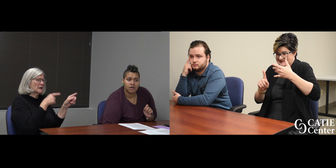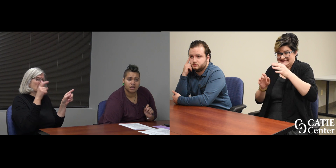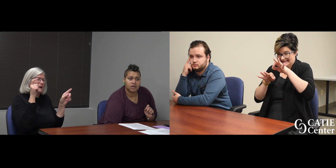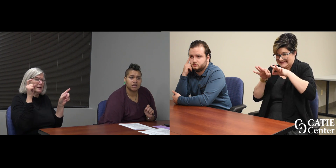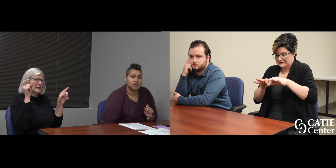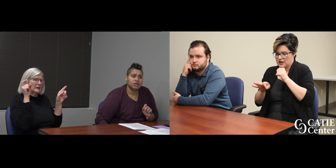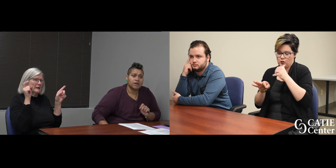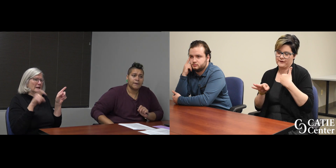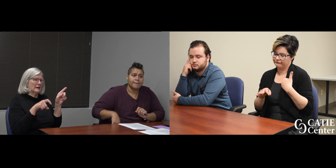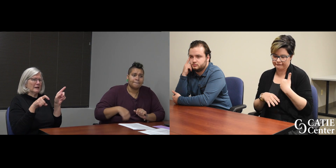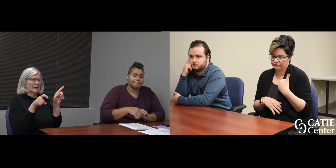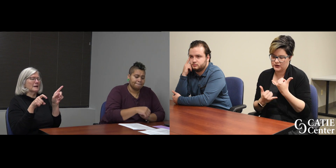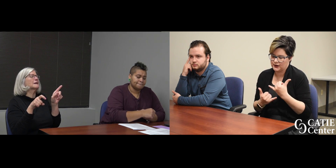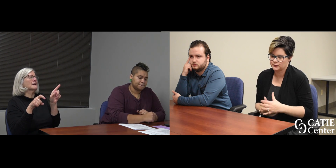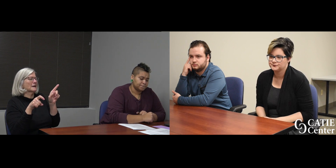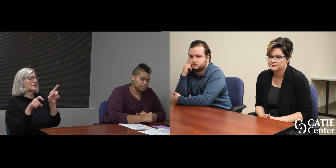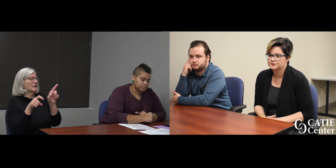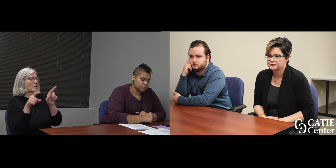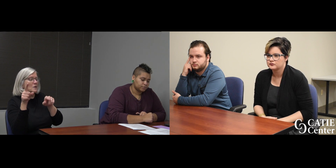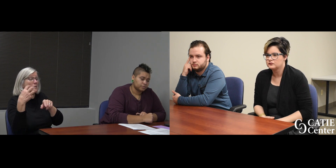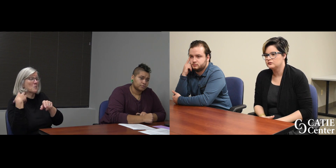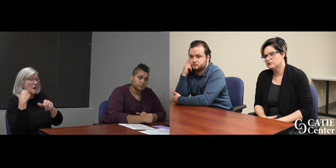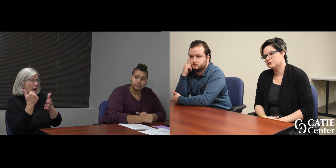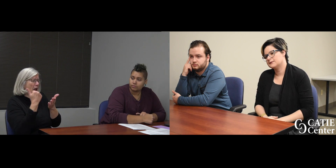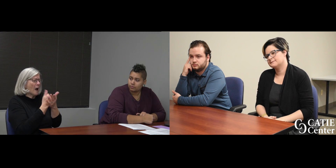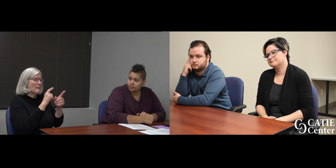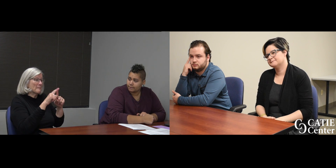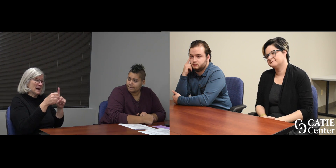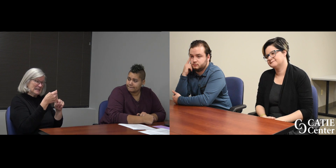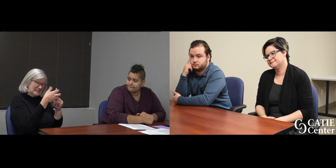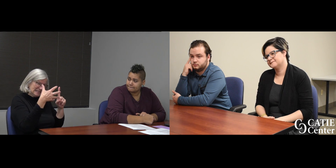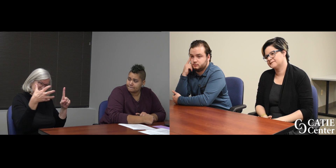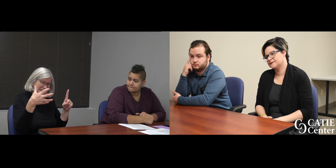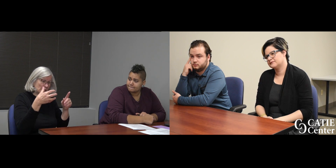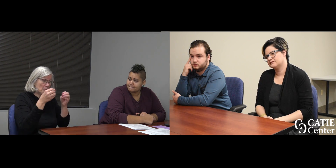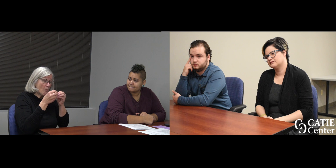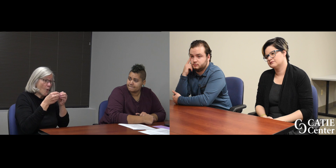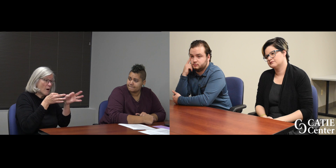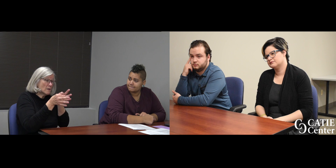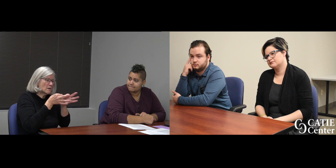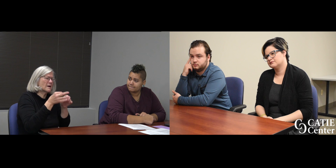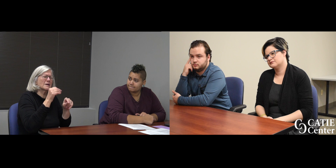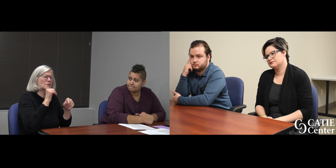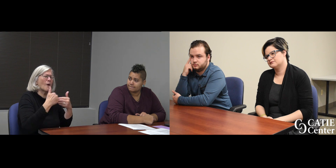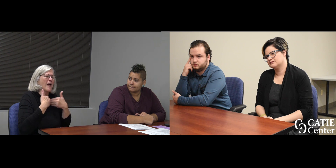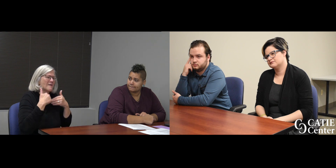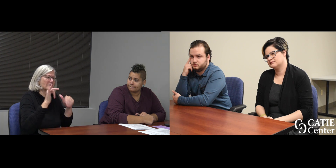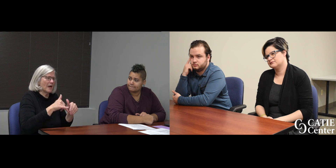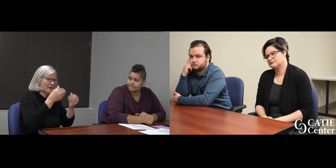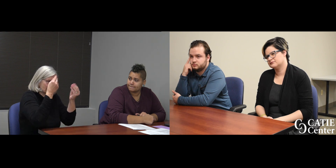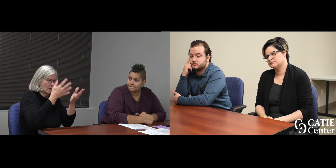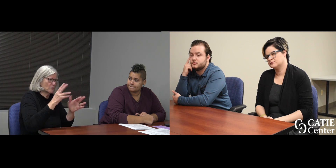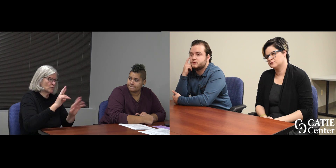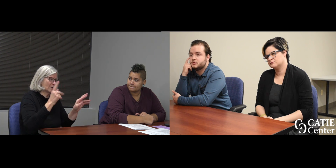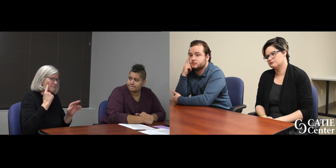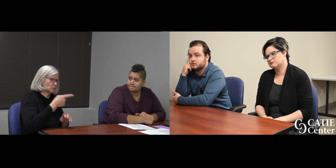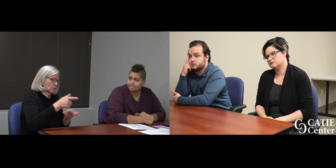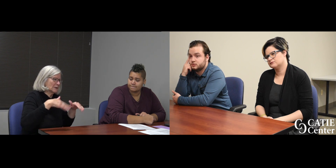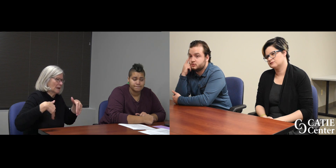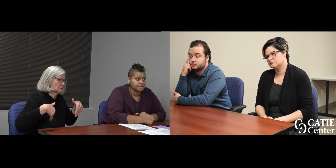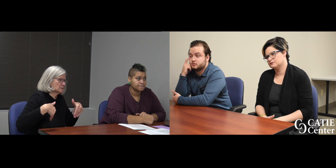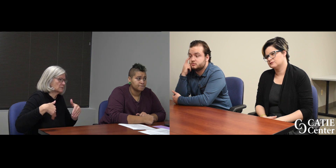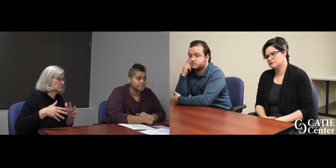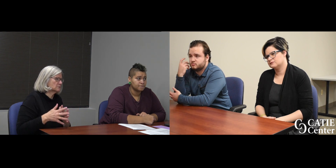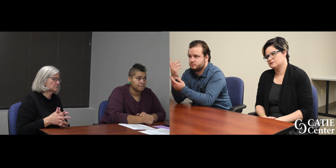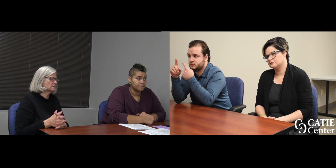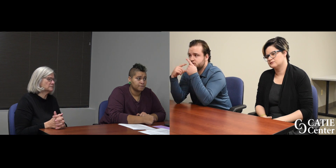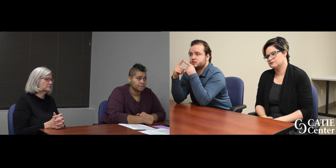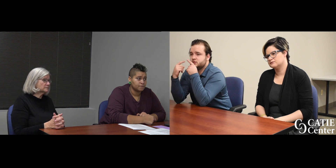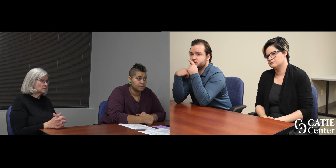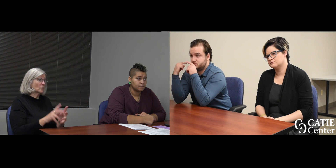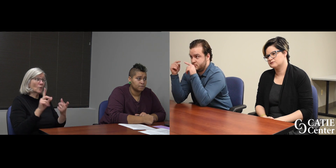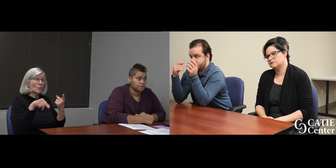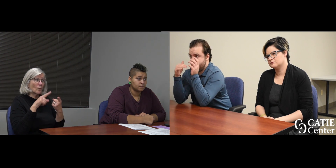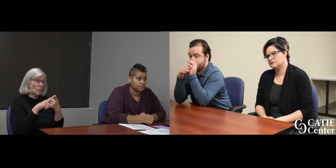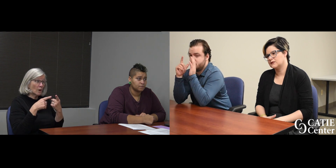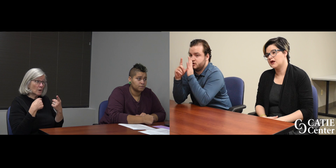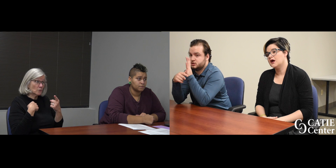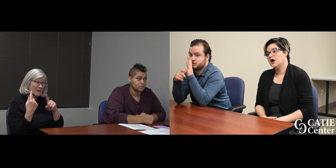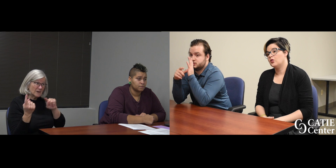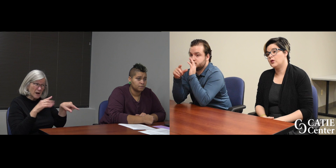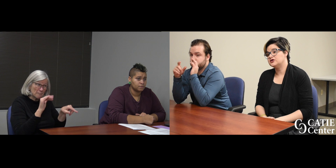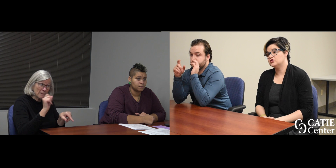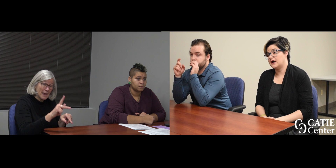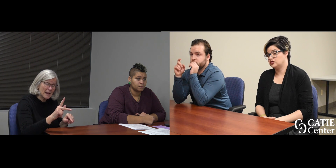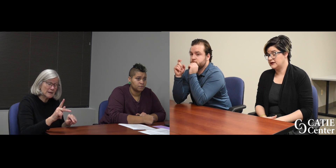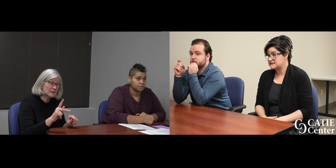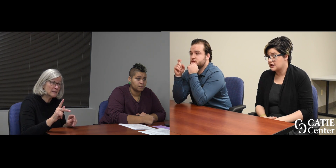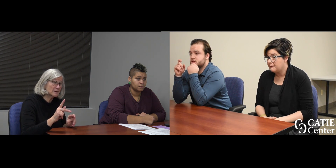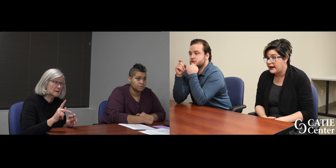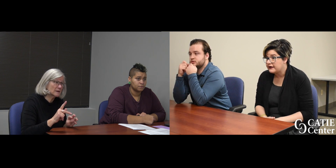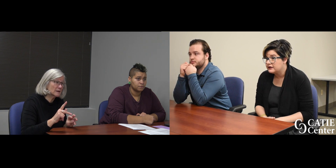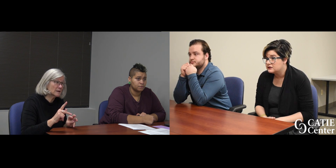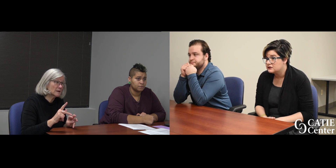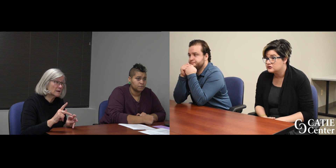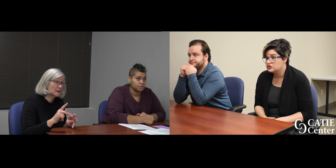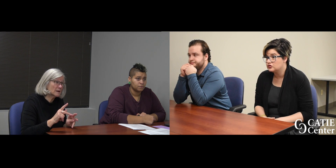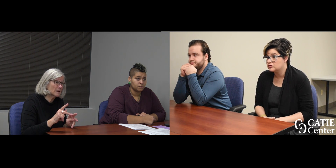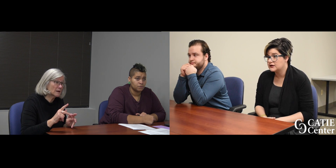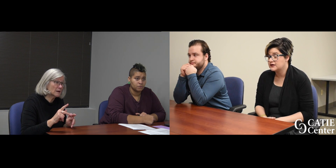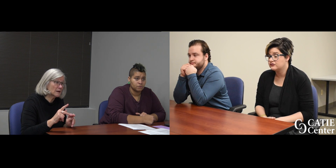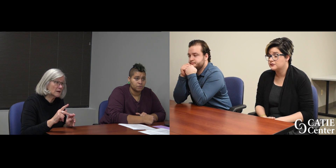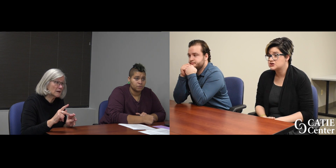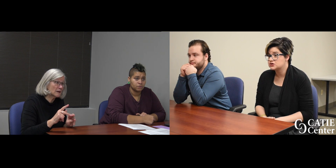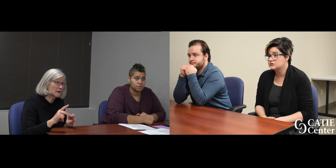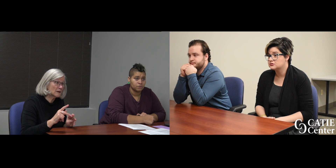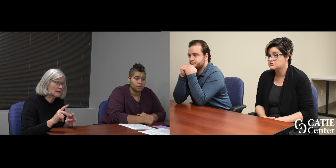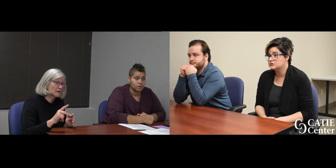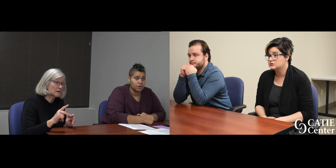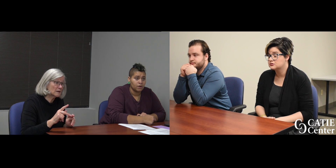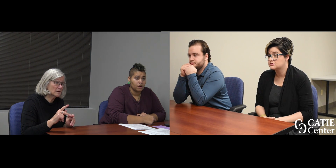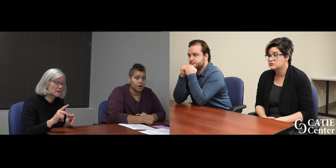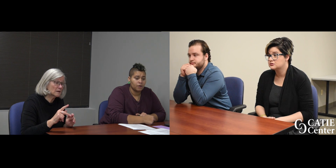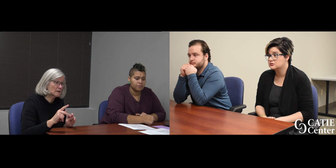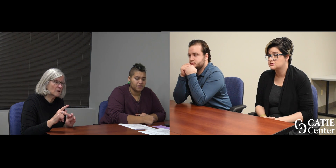I: Do I need to come back to get that information?